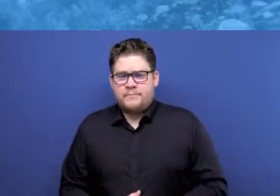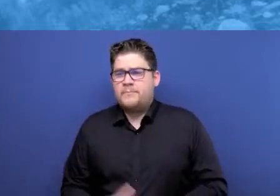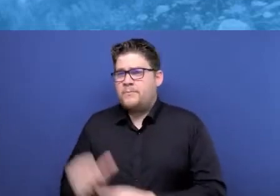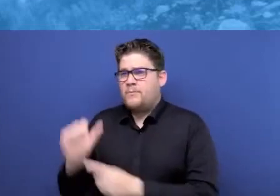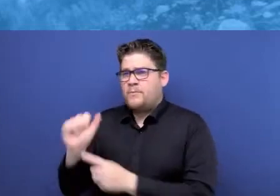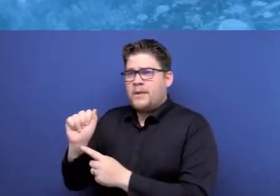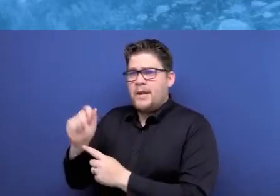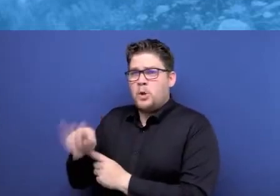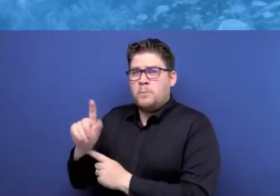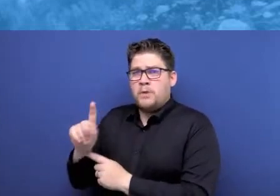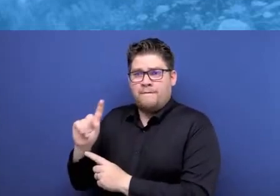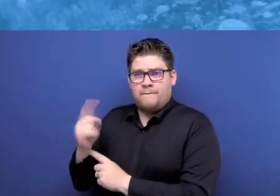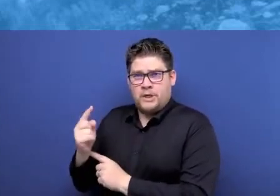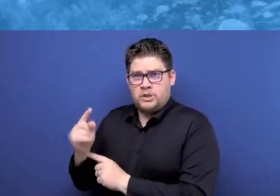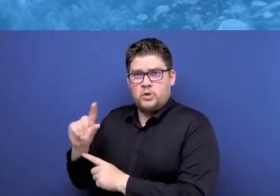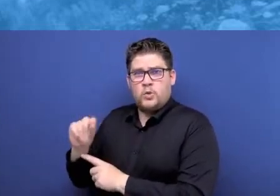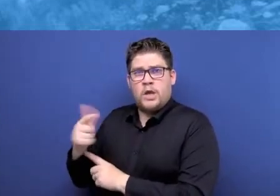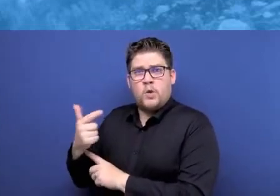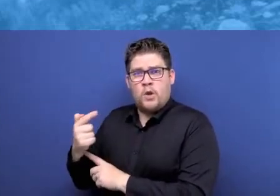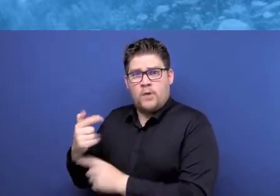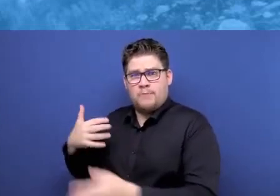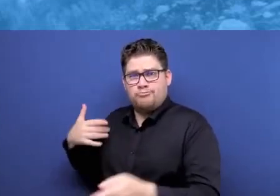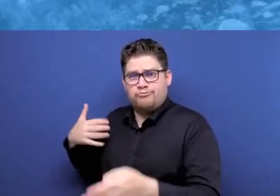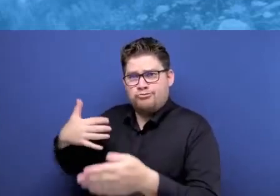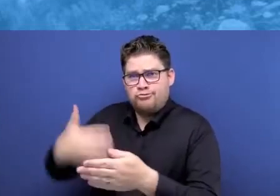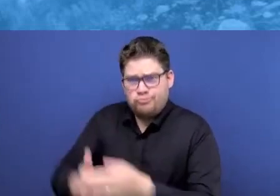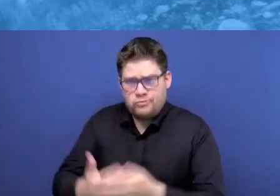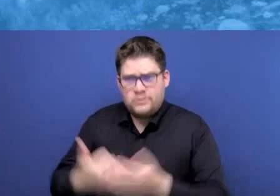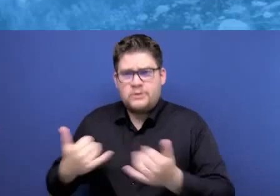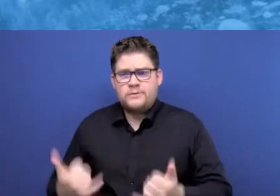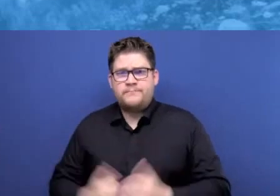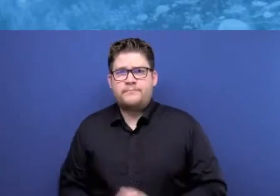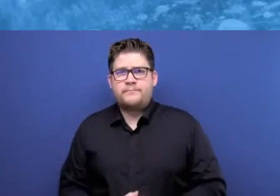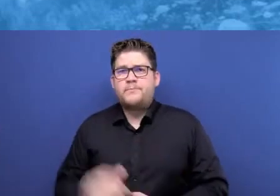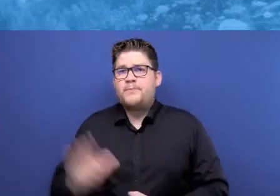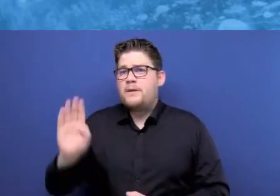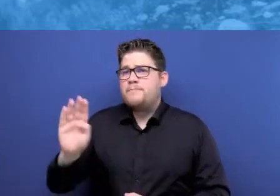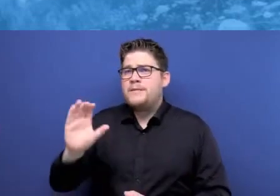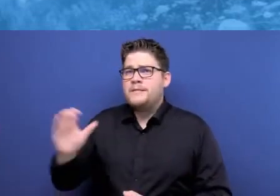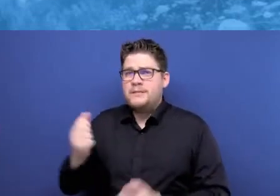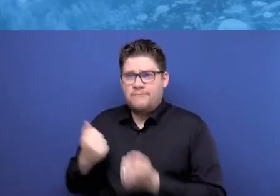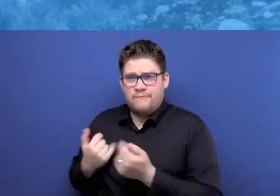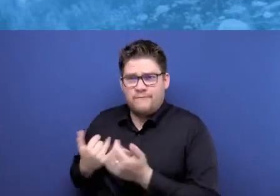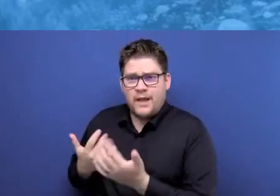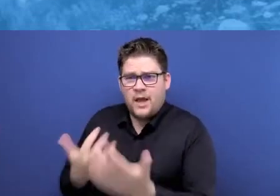C Wildfire service has responded to about 1230 wall